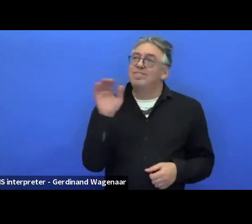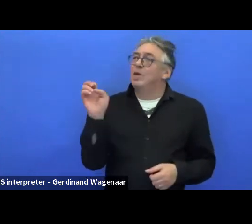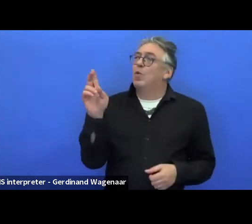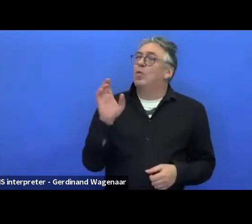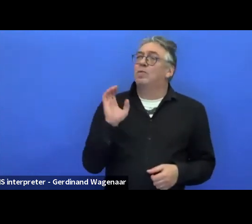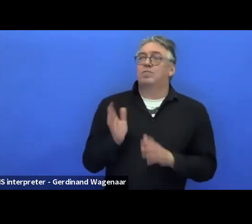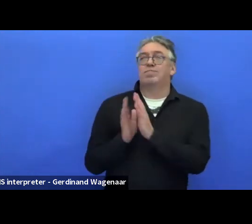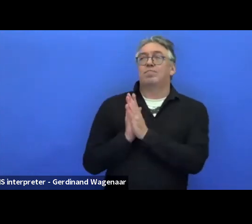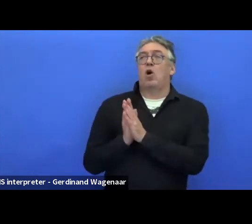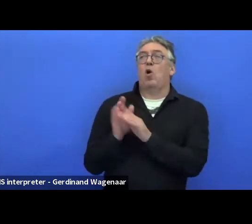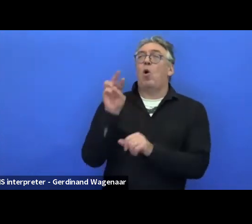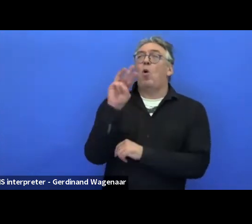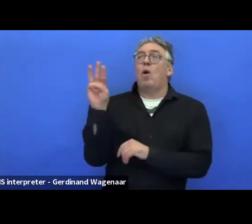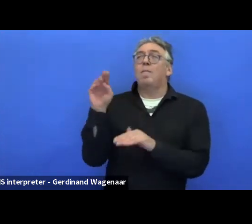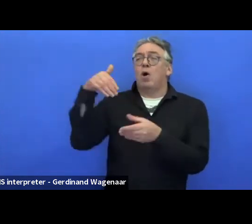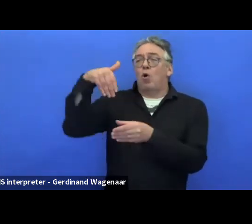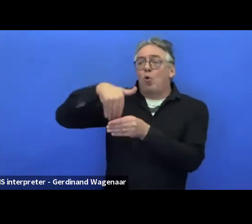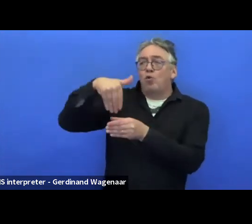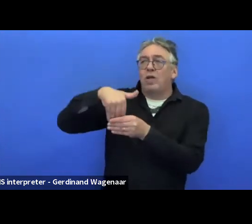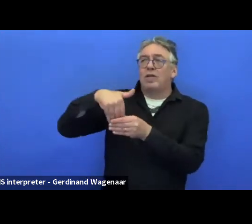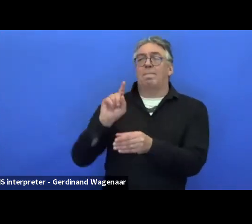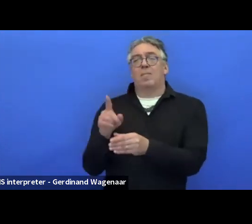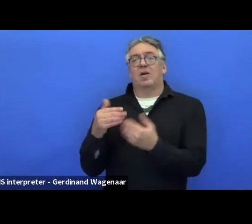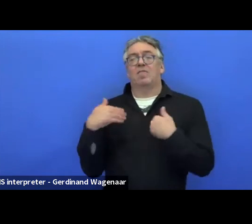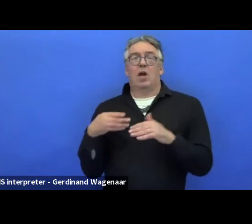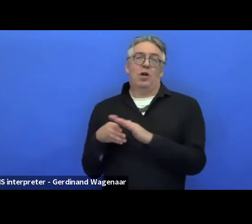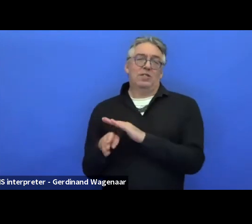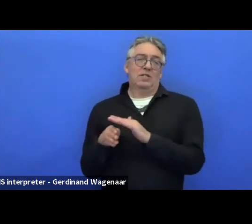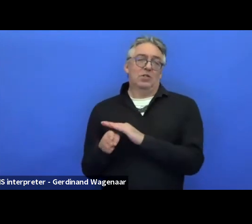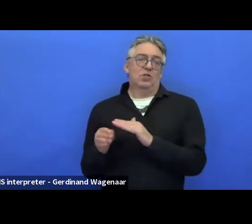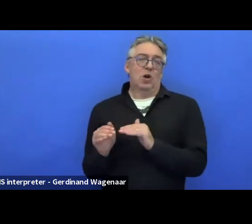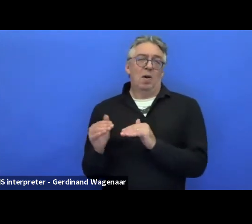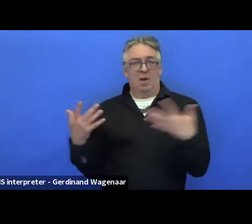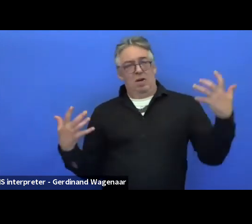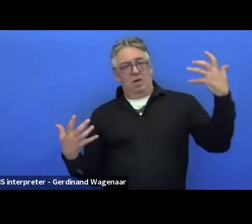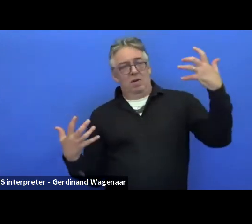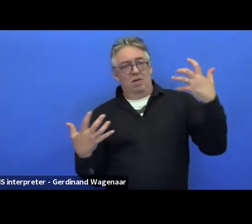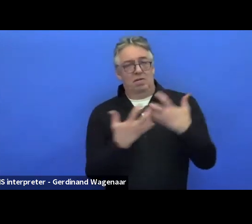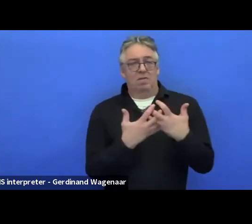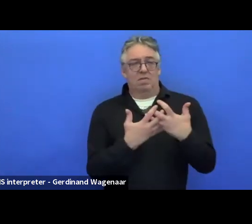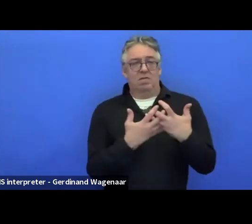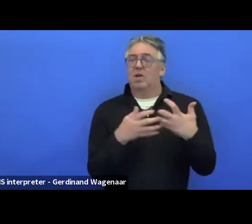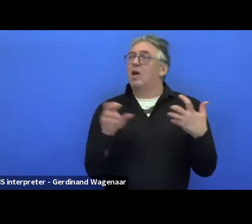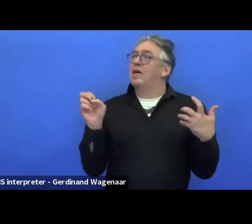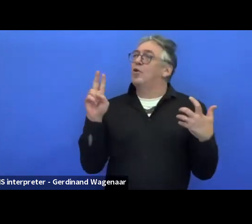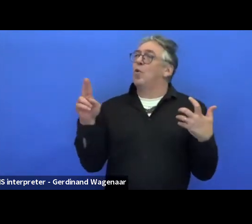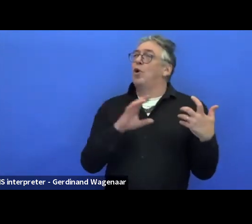in an accessible format that meets higher international standards than the Commission was offering at the time.